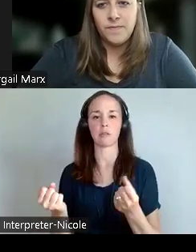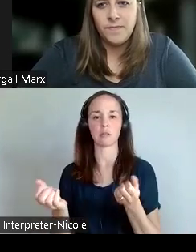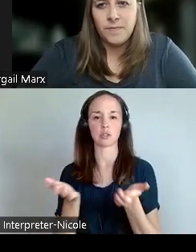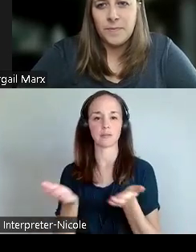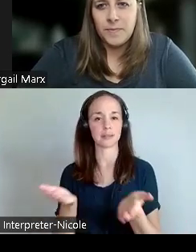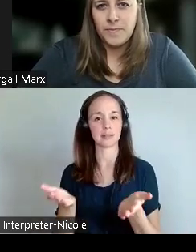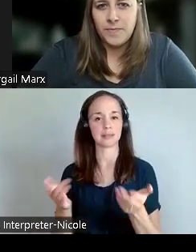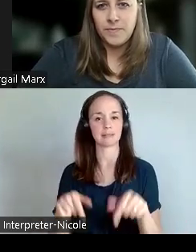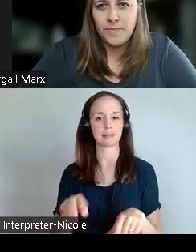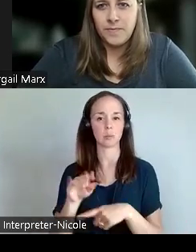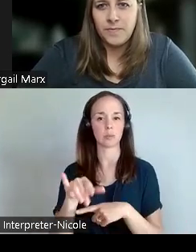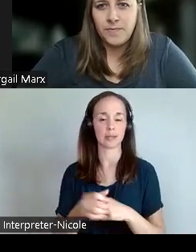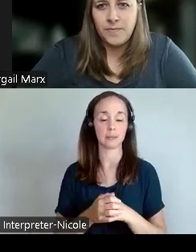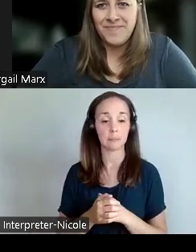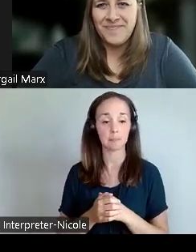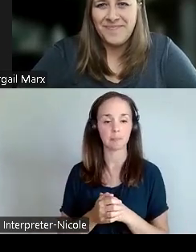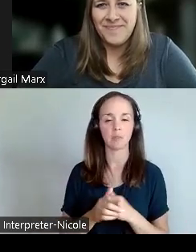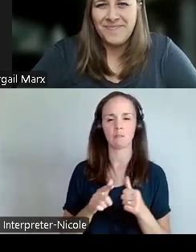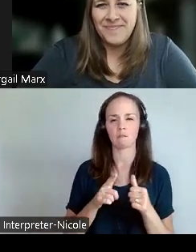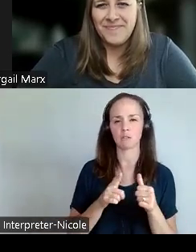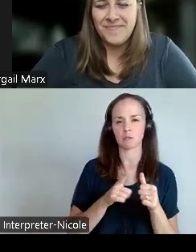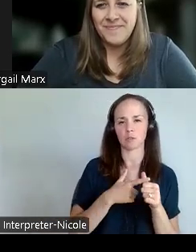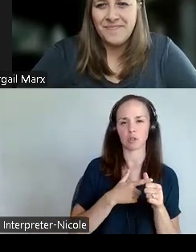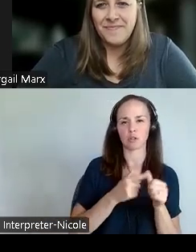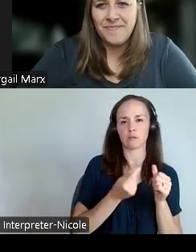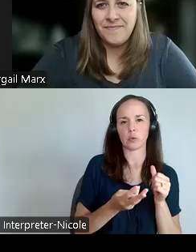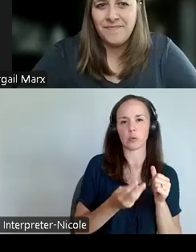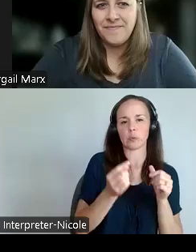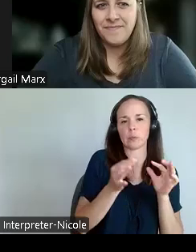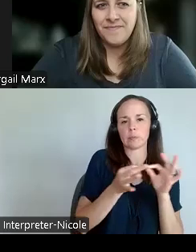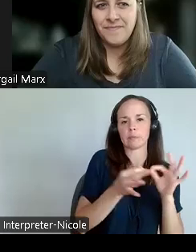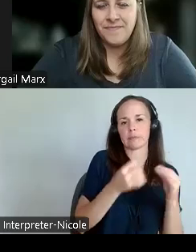So we'll do a little bit of housekeeping, and then we're going to learn all about augmentative